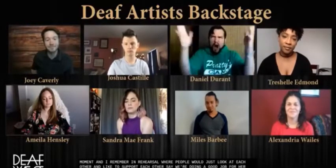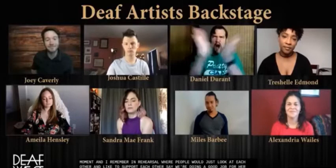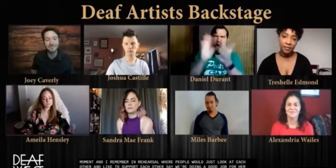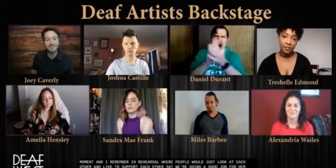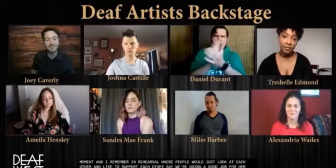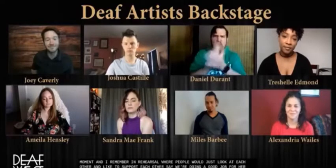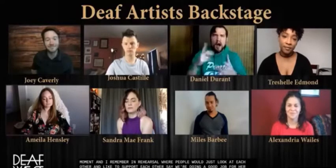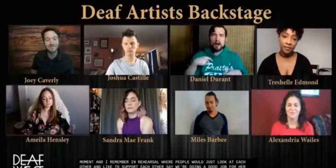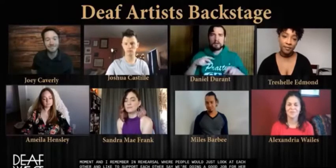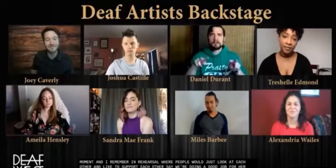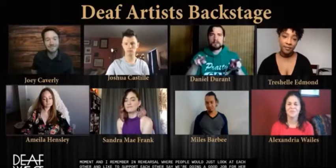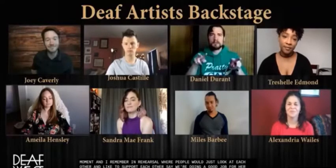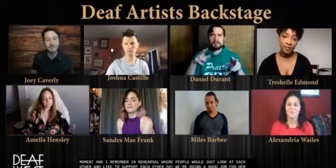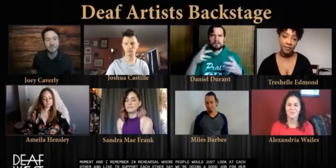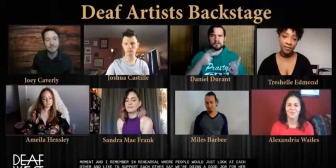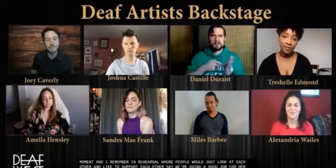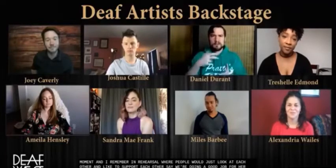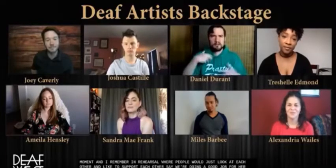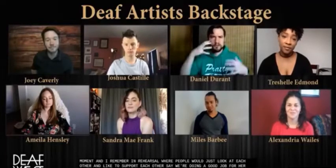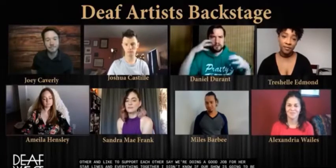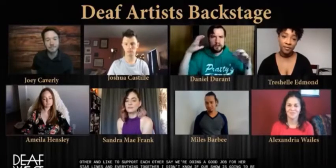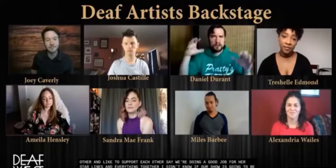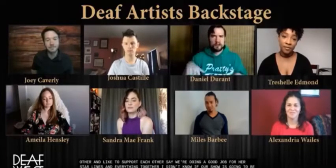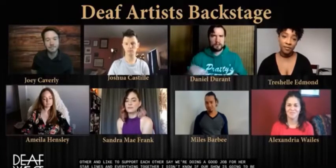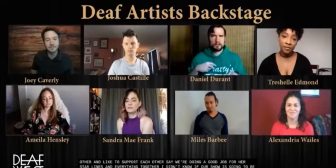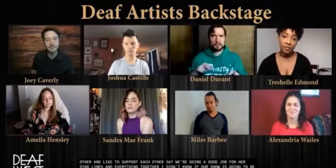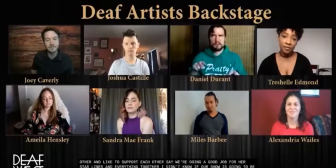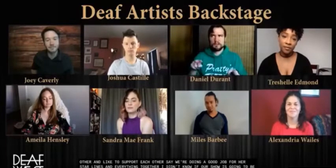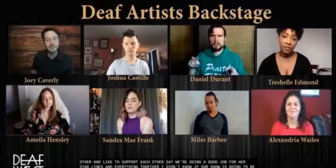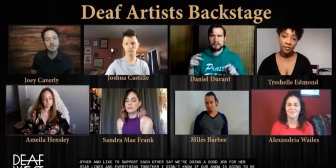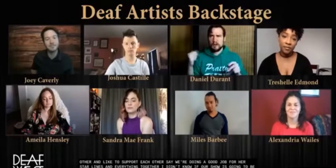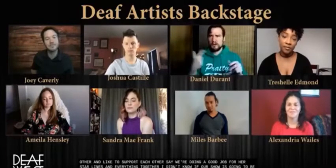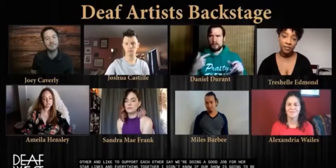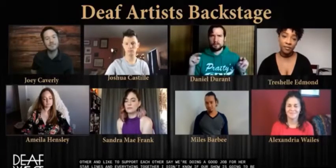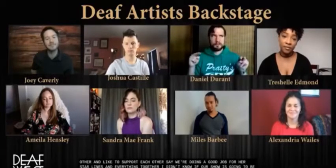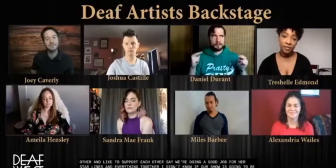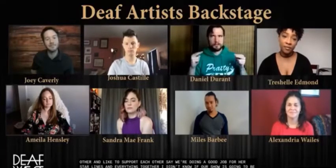And we saw standing ovations from our fellow cast members, I was floored.